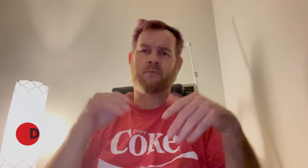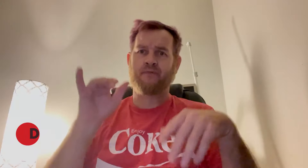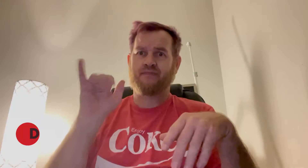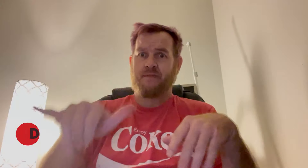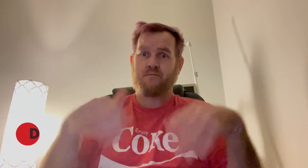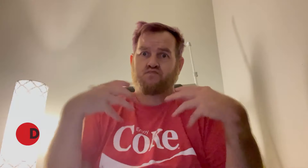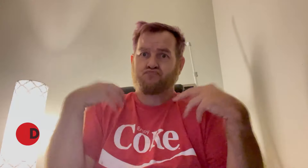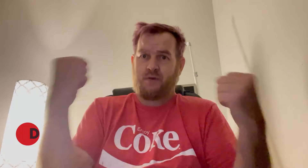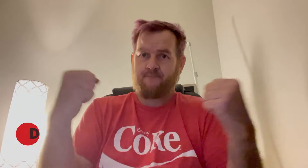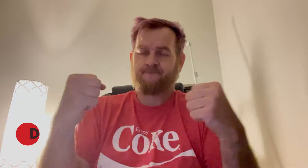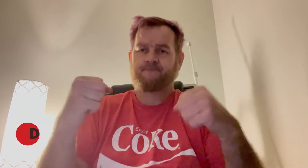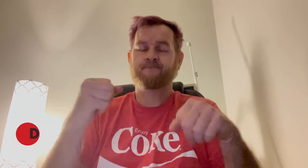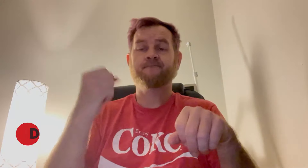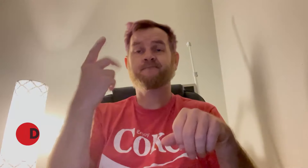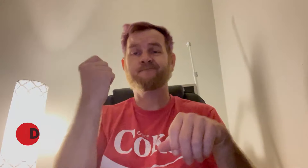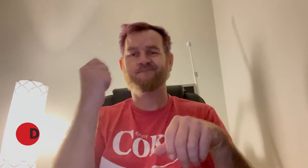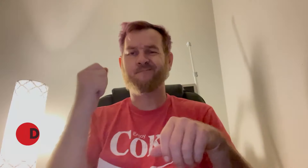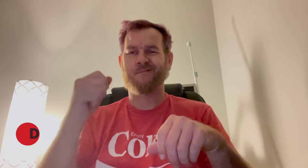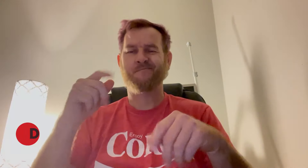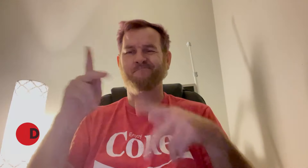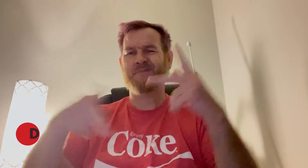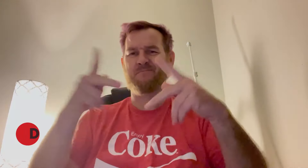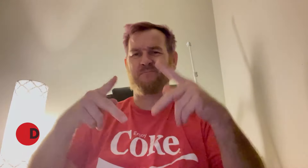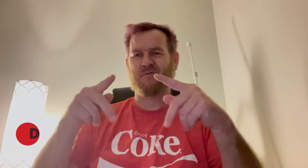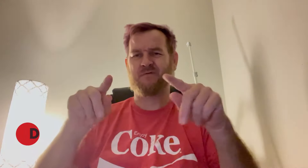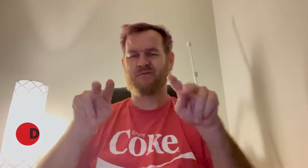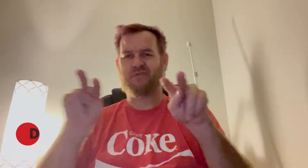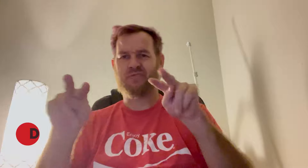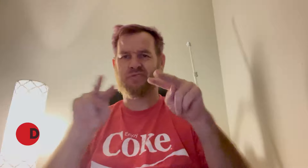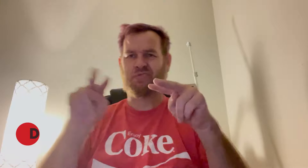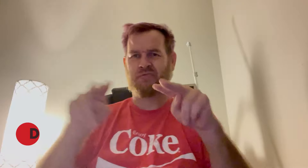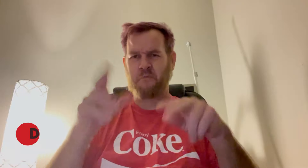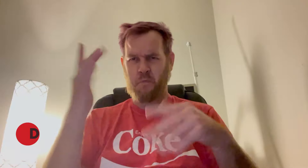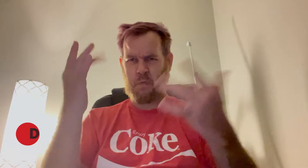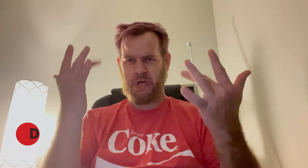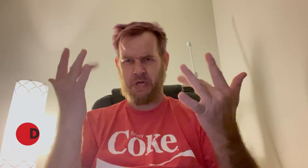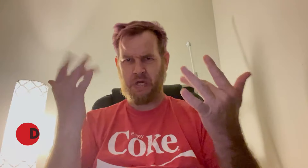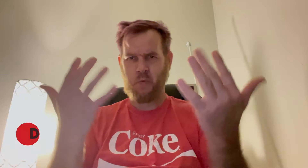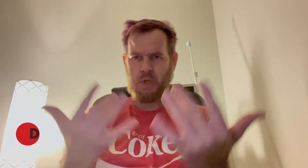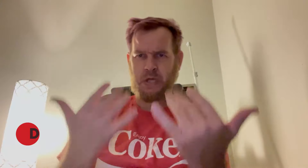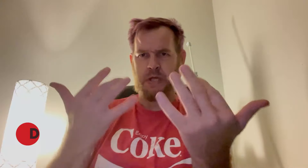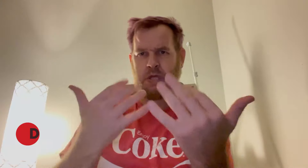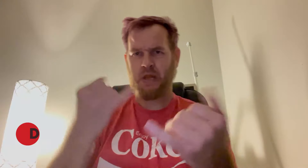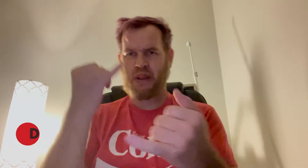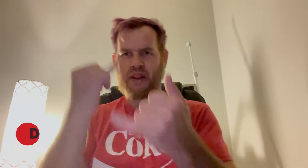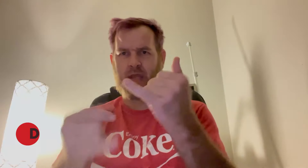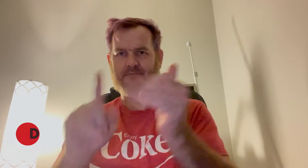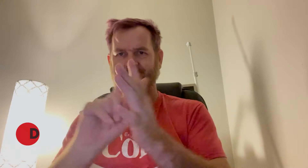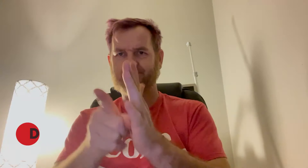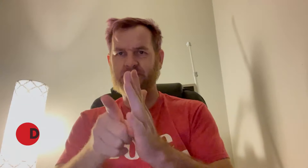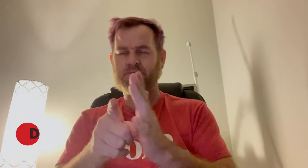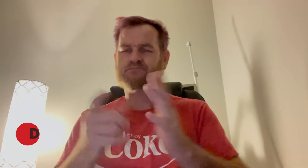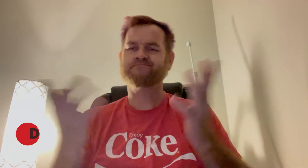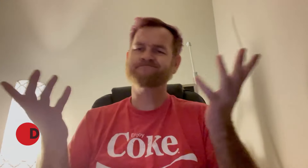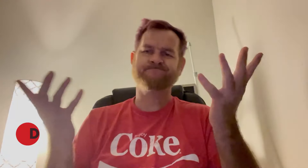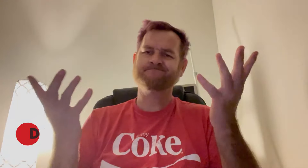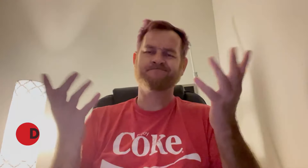That’s a brave decision. People wanted to know why Trudeau waited until the last minute.